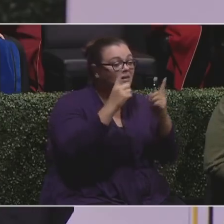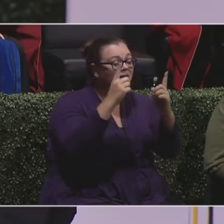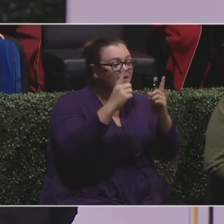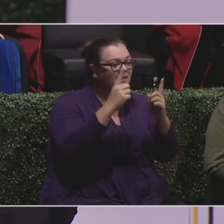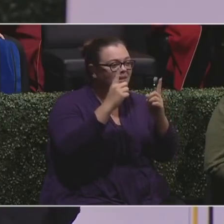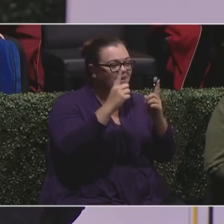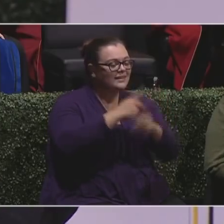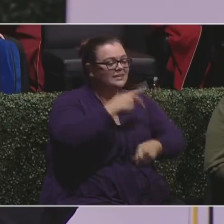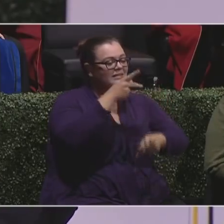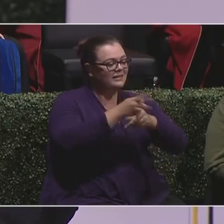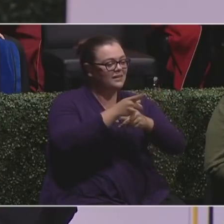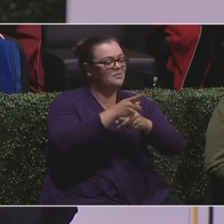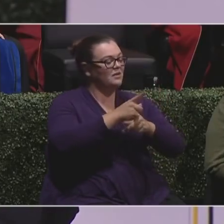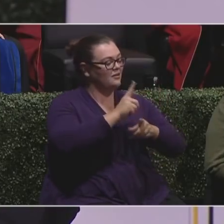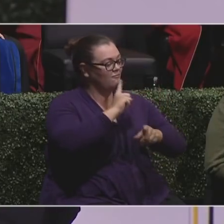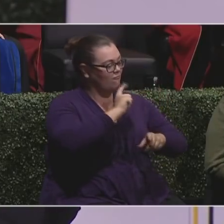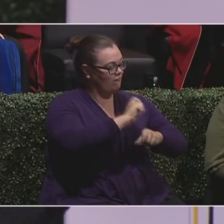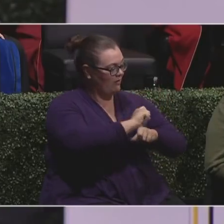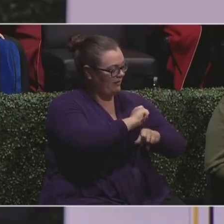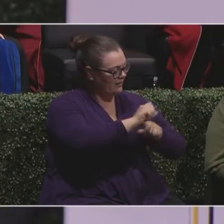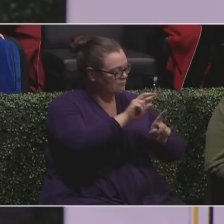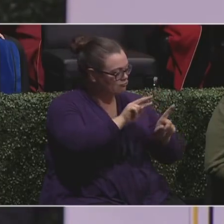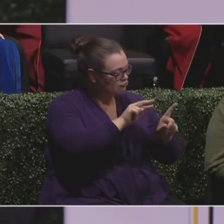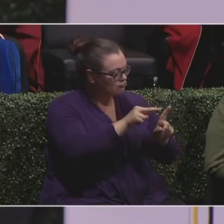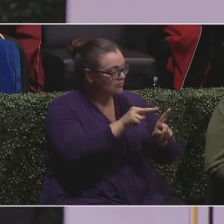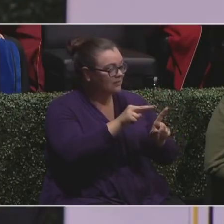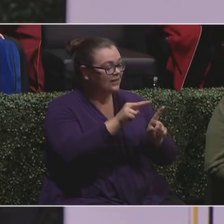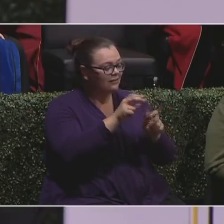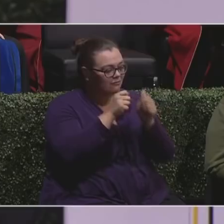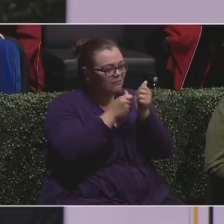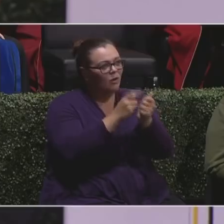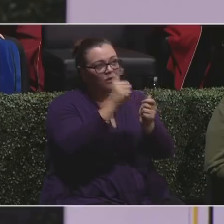THE GREATER LOS ANGELES AREA, BUILT ON THE CONCEPT OF ELIMINATING DISPARITIES IN HEALTH CARE.